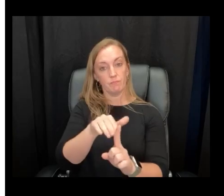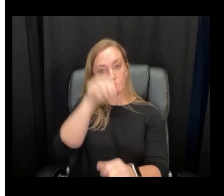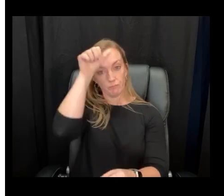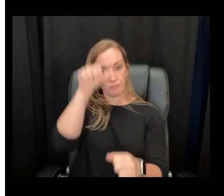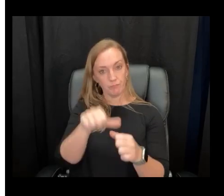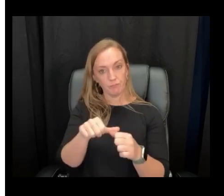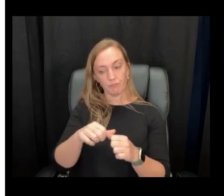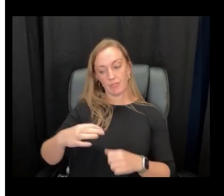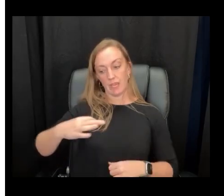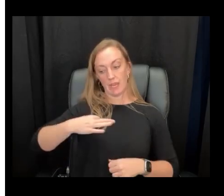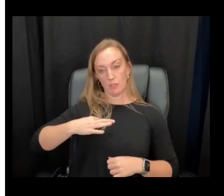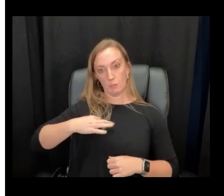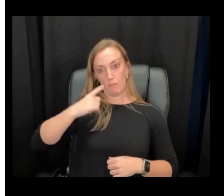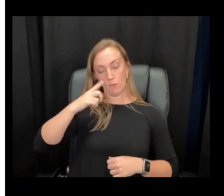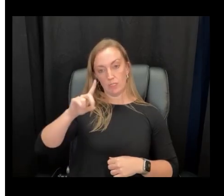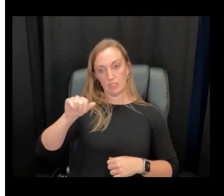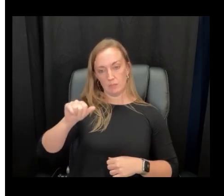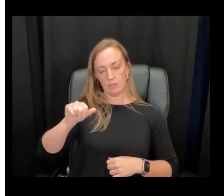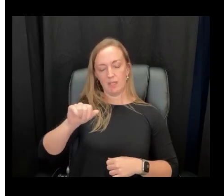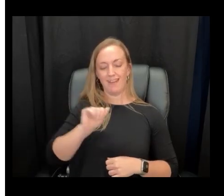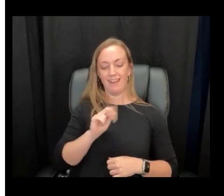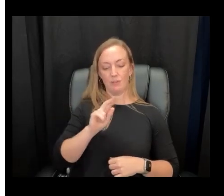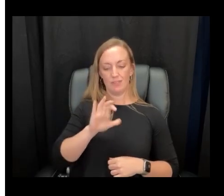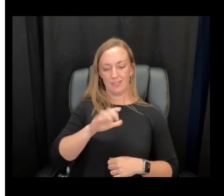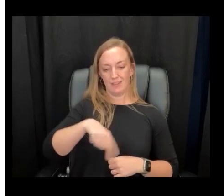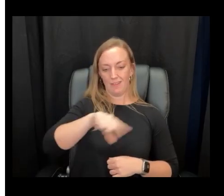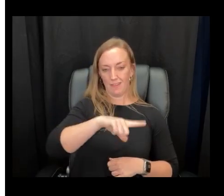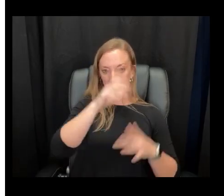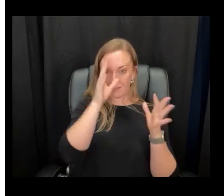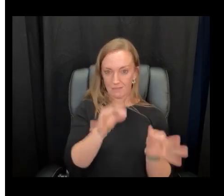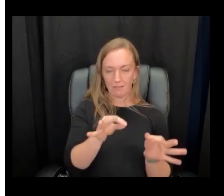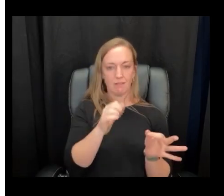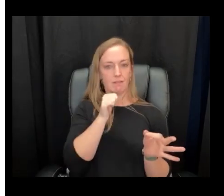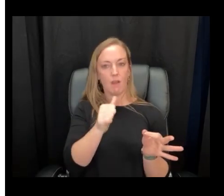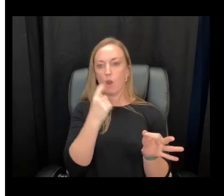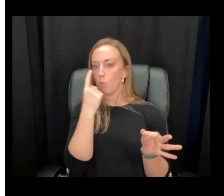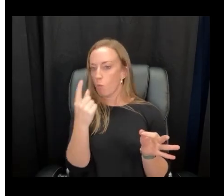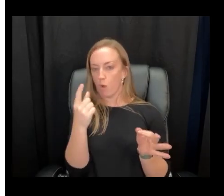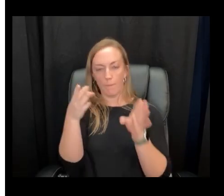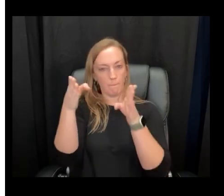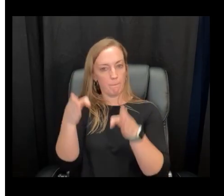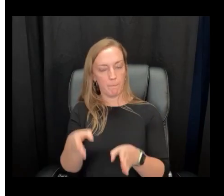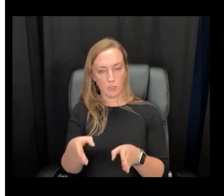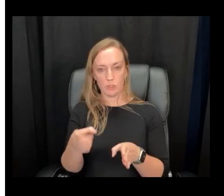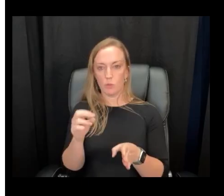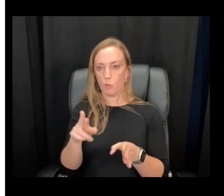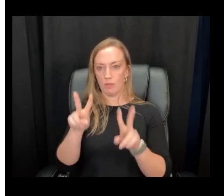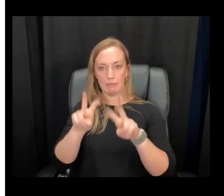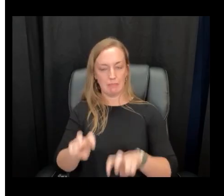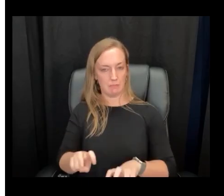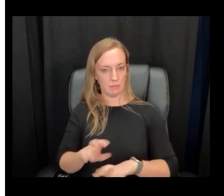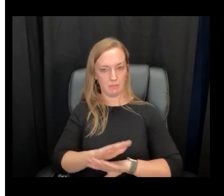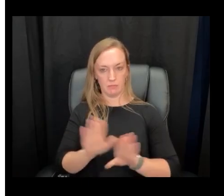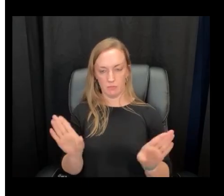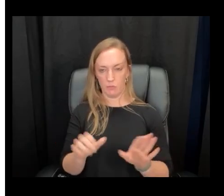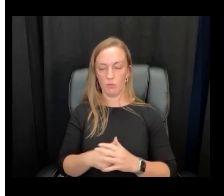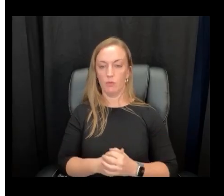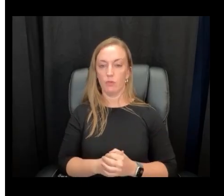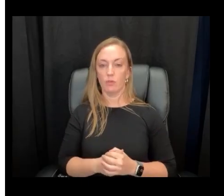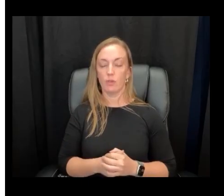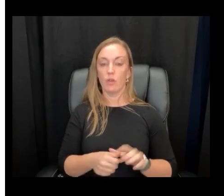reminder that eligibility is determined by the ARC, not a single individual or assessment. It